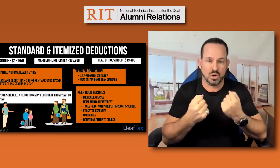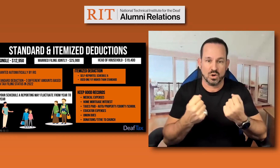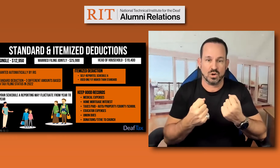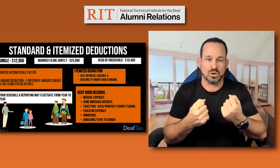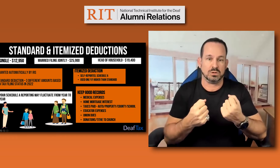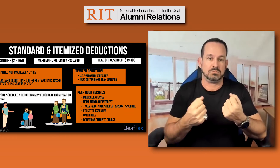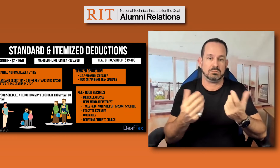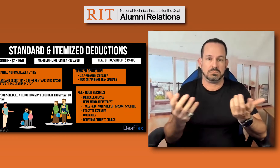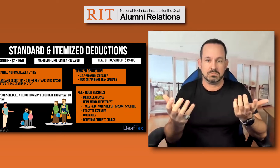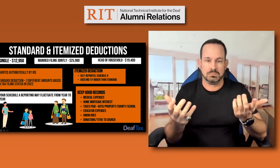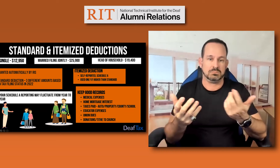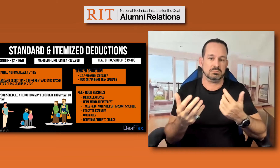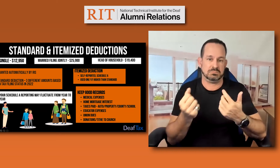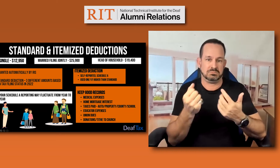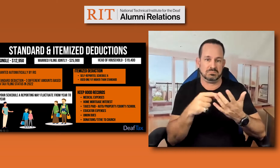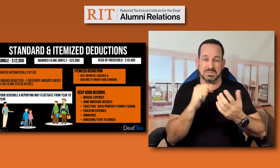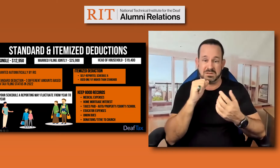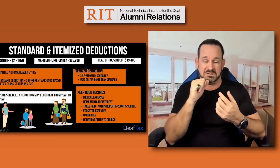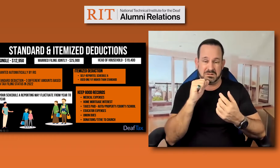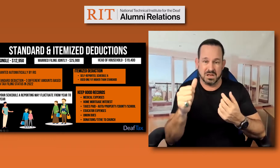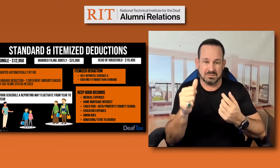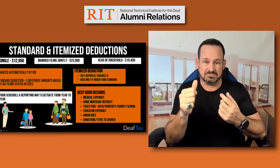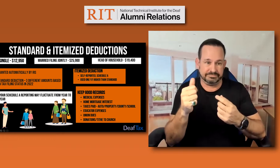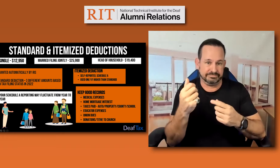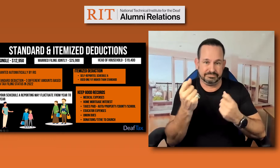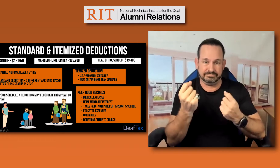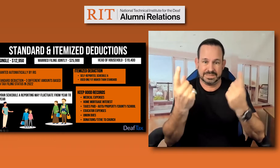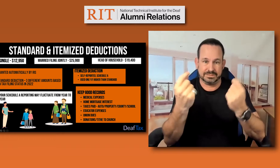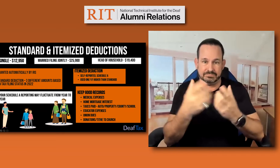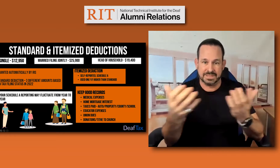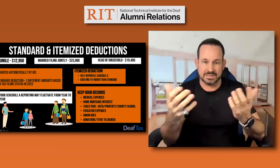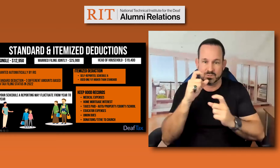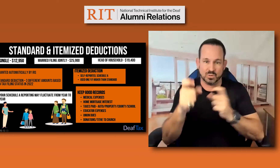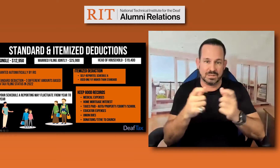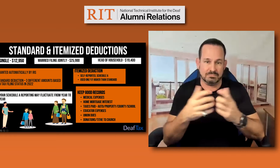Cars are not deductible.